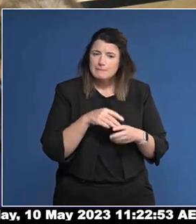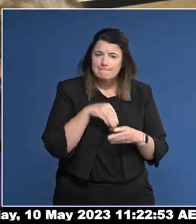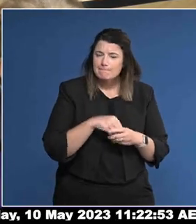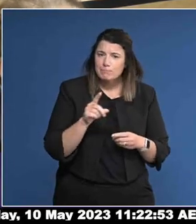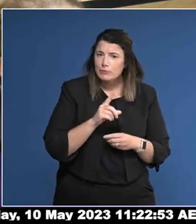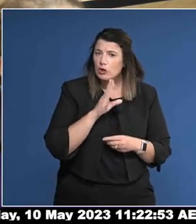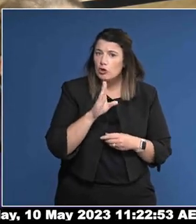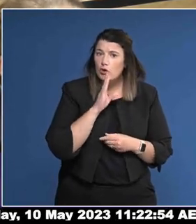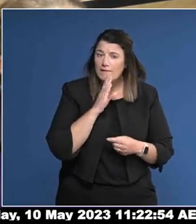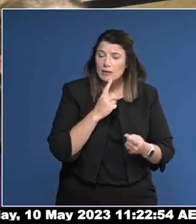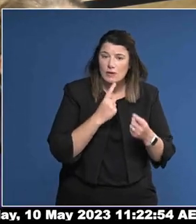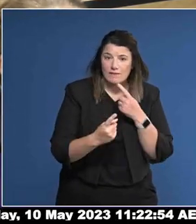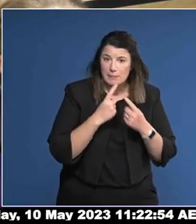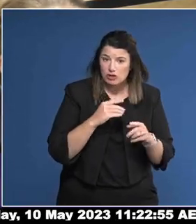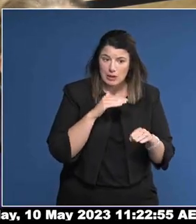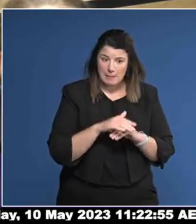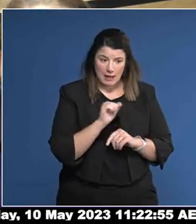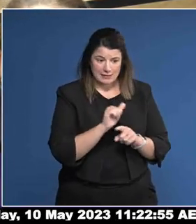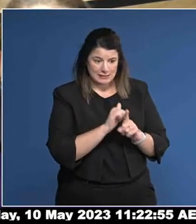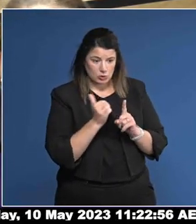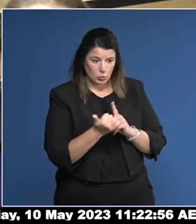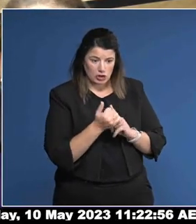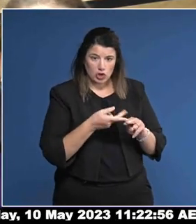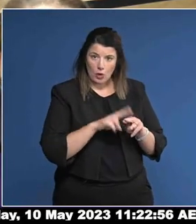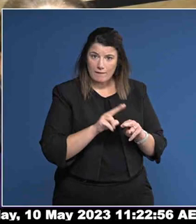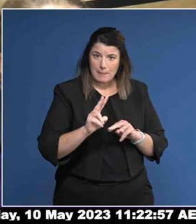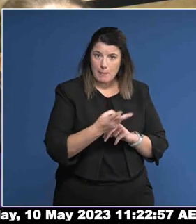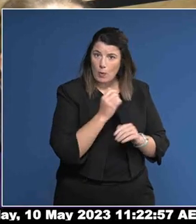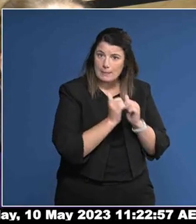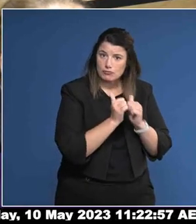information about the circumstances of Kaleb and Jonathon?